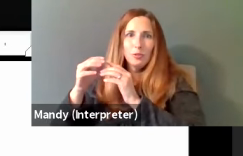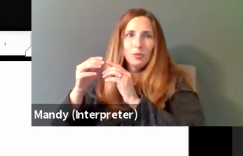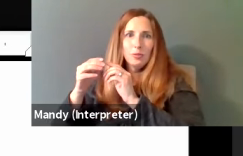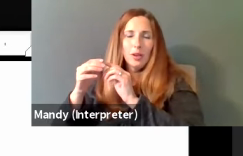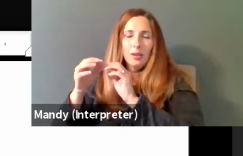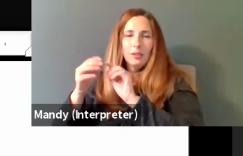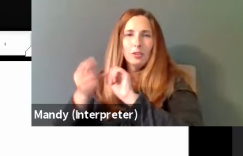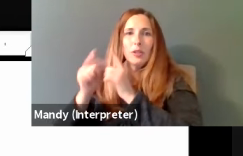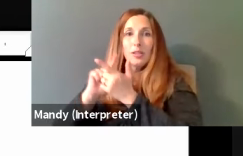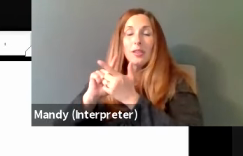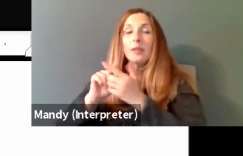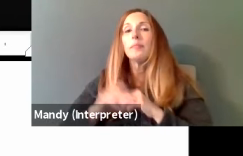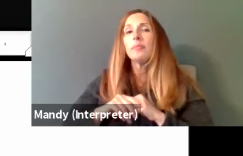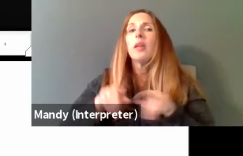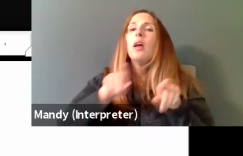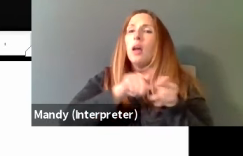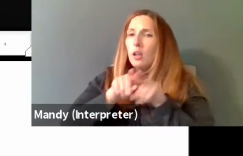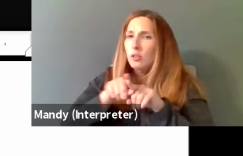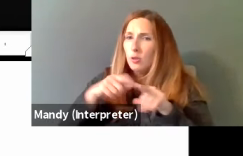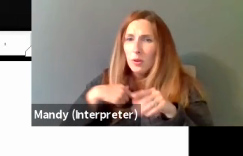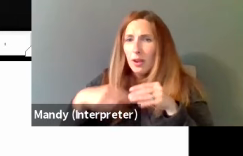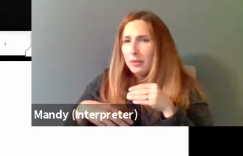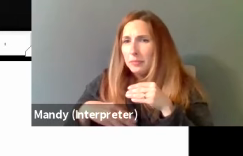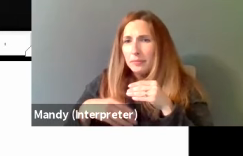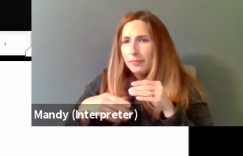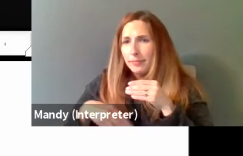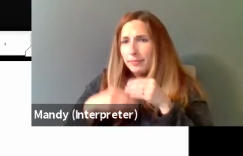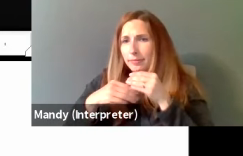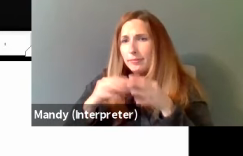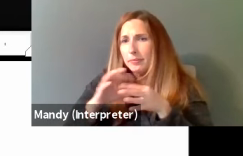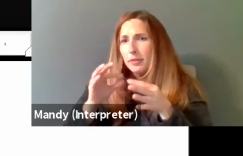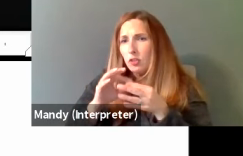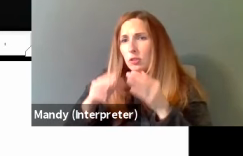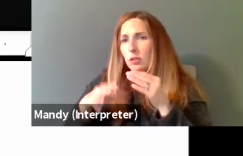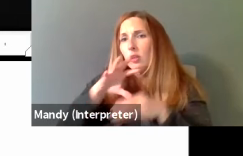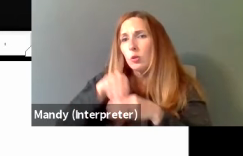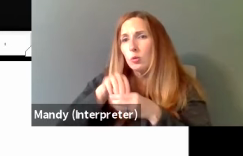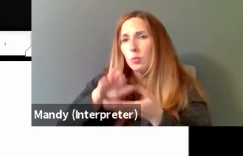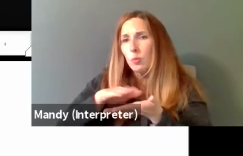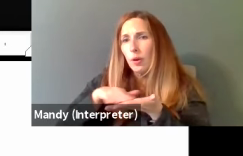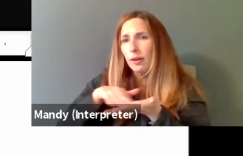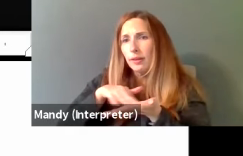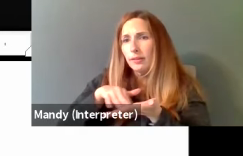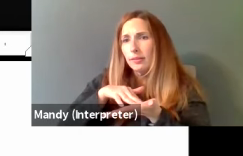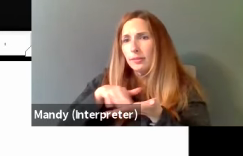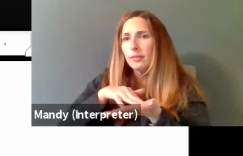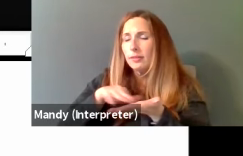that could be on anything from signage in your office to a key intake form.